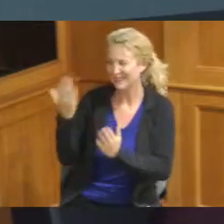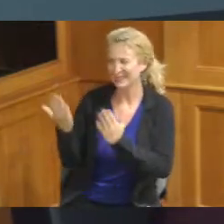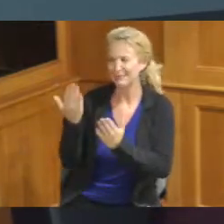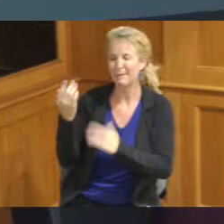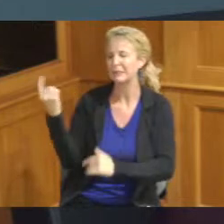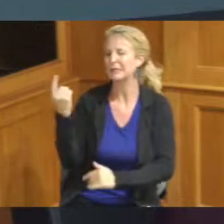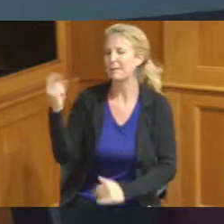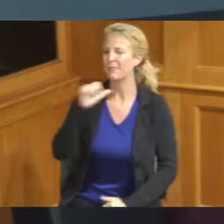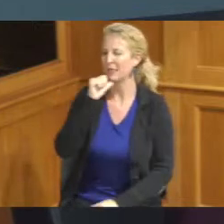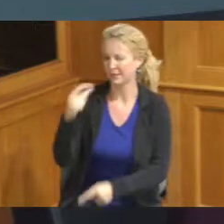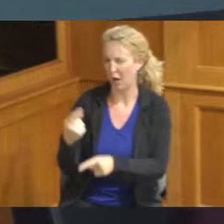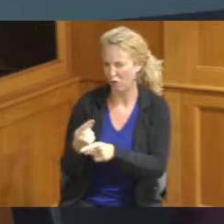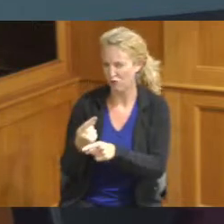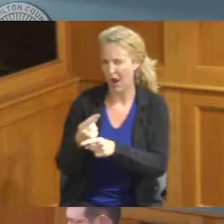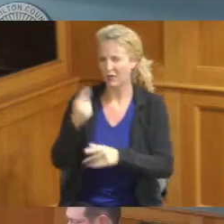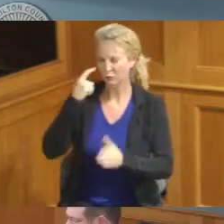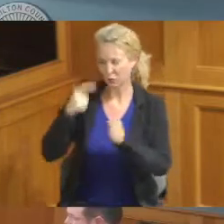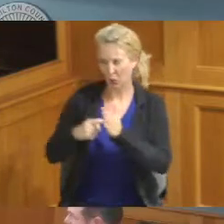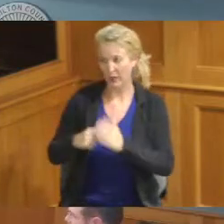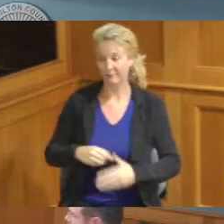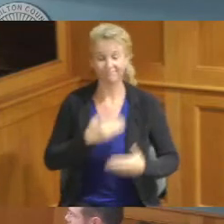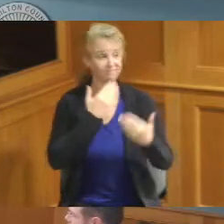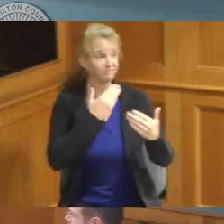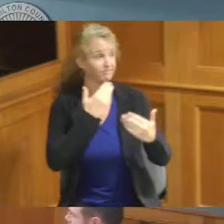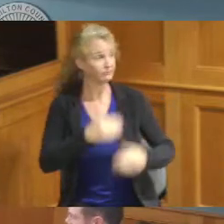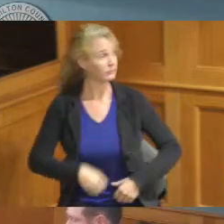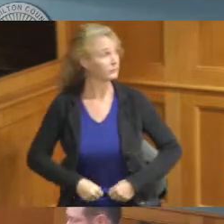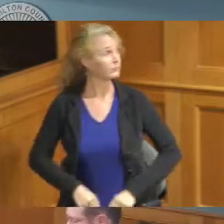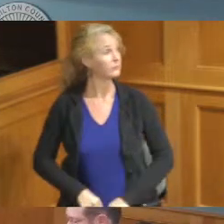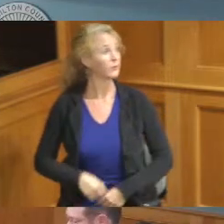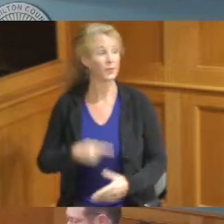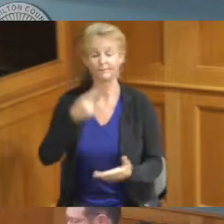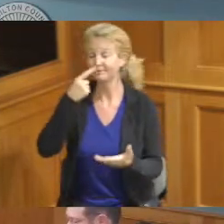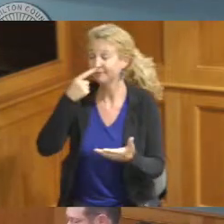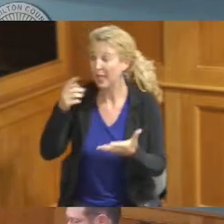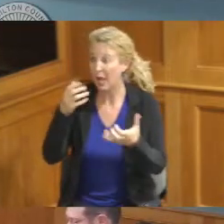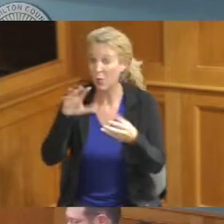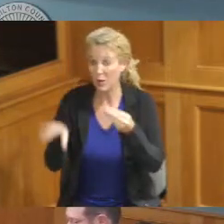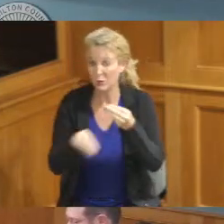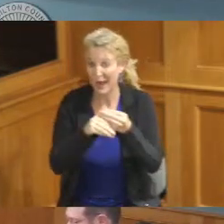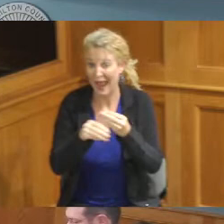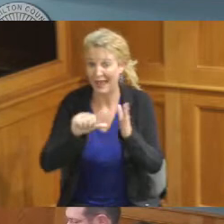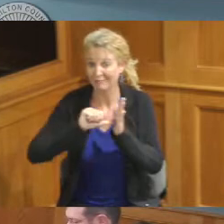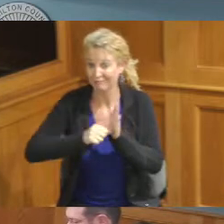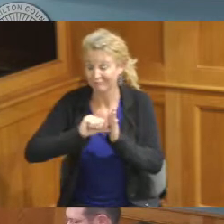I had okay thank you well come can can I just say I just want to highlight also and it's mentioned